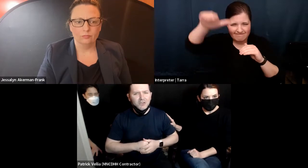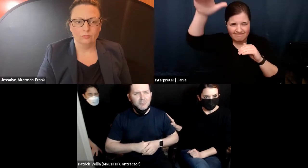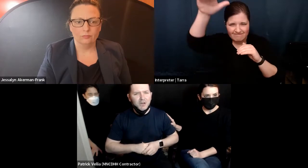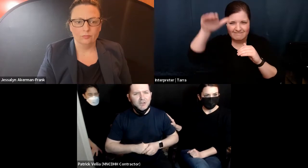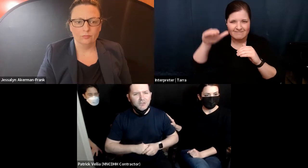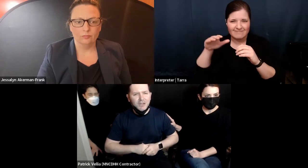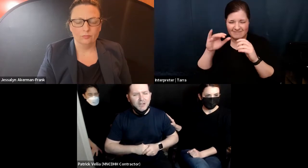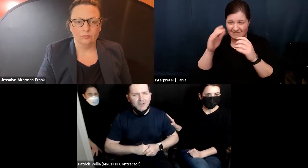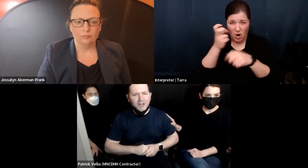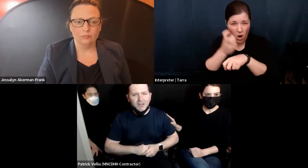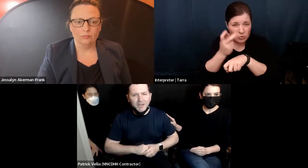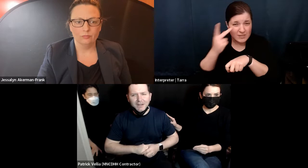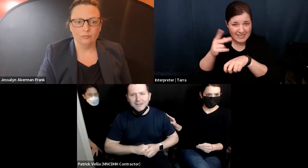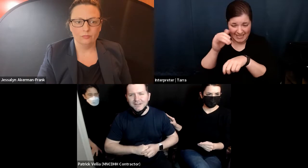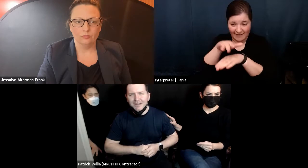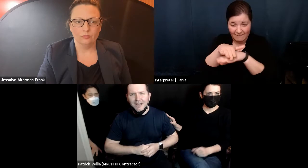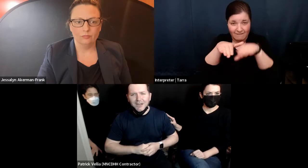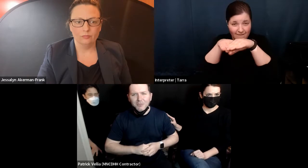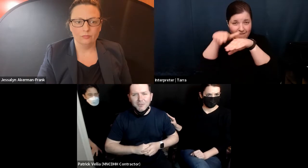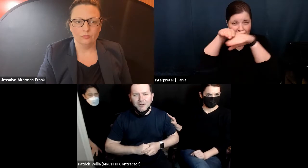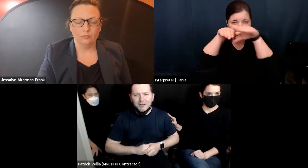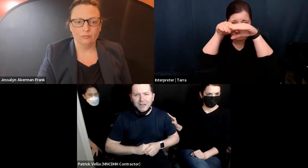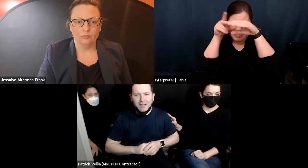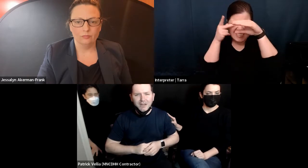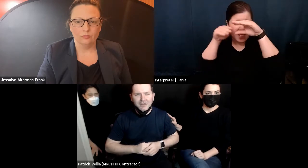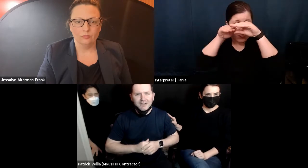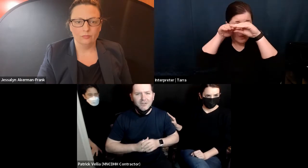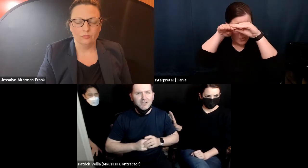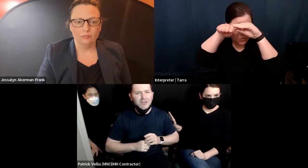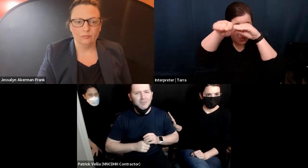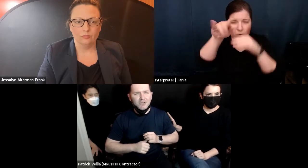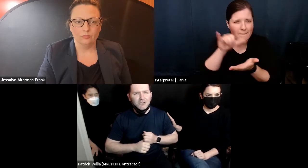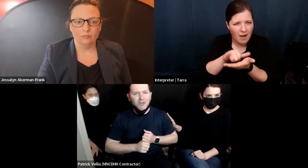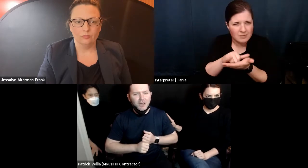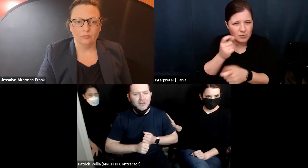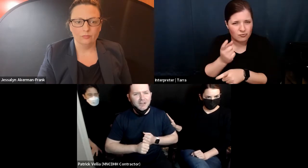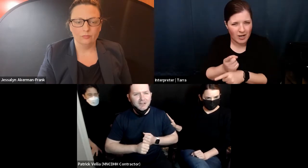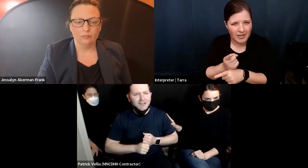If you have ten bags, you stack the bags, you bring it up to your eyes, and you try to see through the layers,